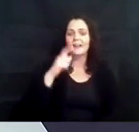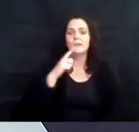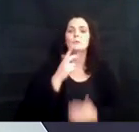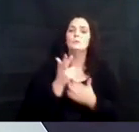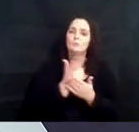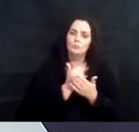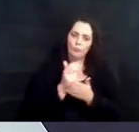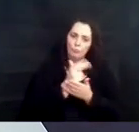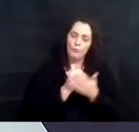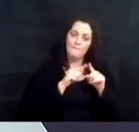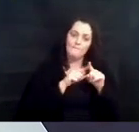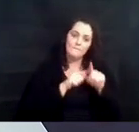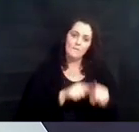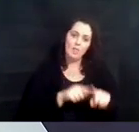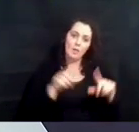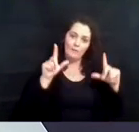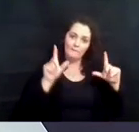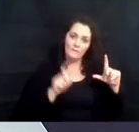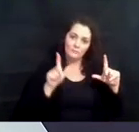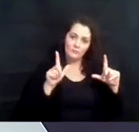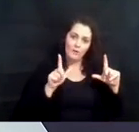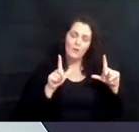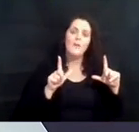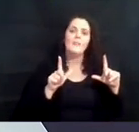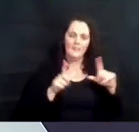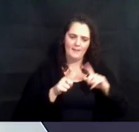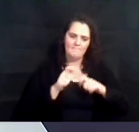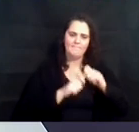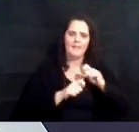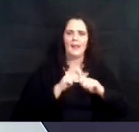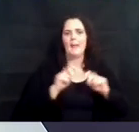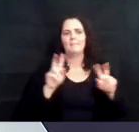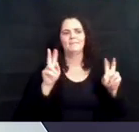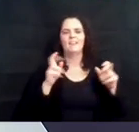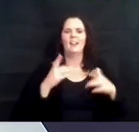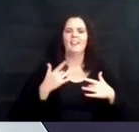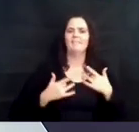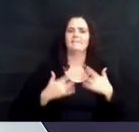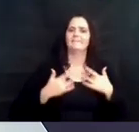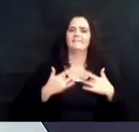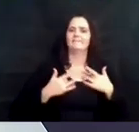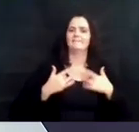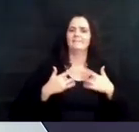photograph and then we are actually going to bring them to life and we're gonna get some movement into them.